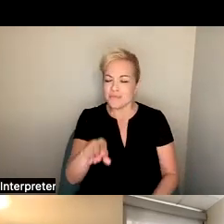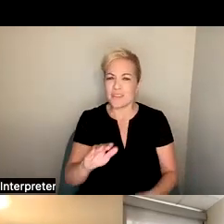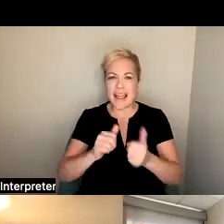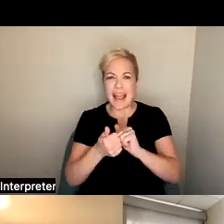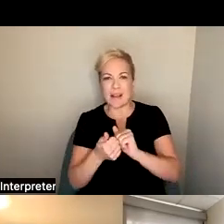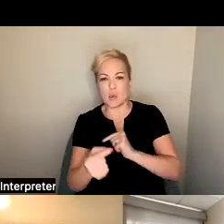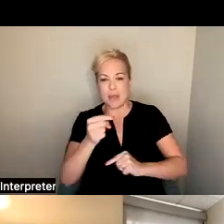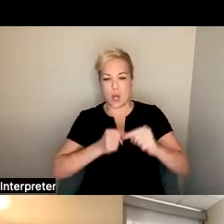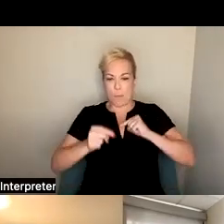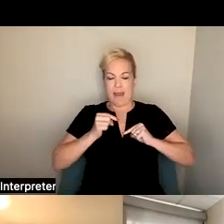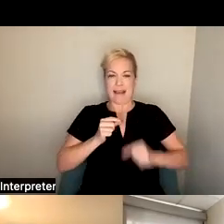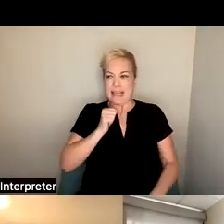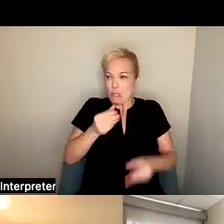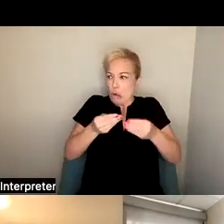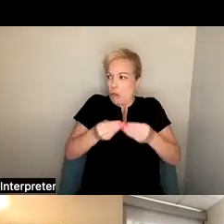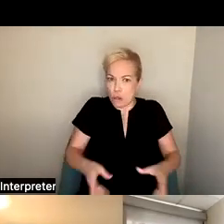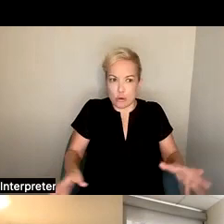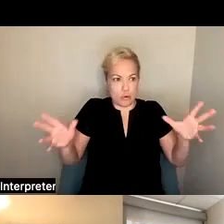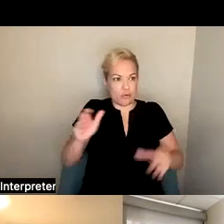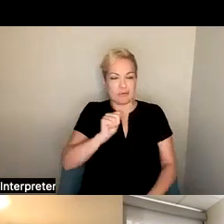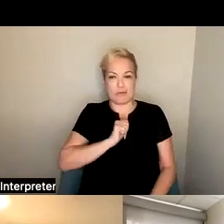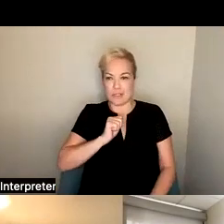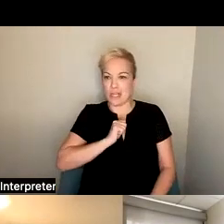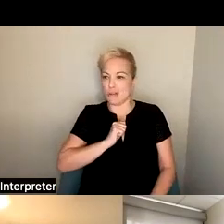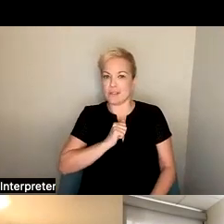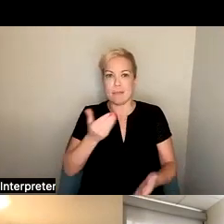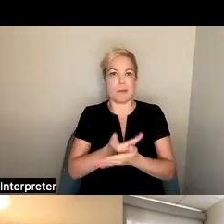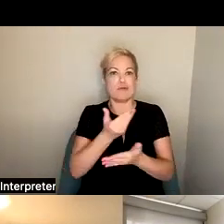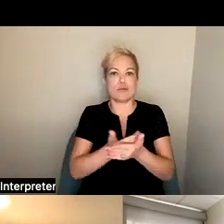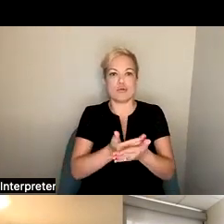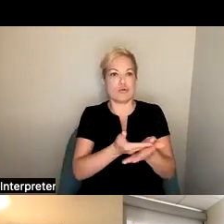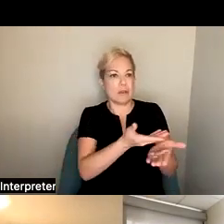ourselves in the modern conveniences and other things that are going on, and still maintain